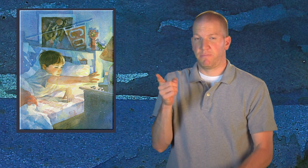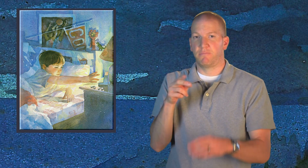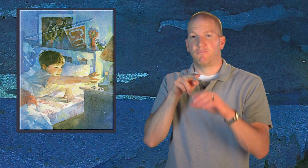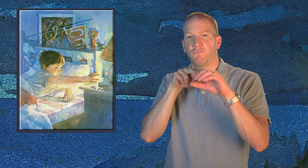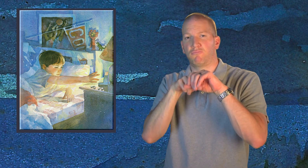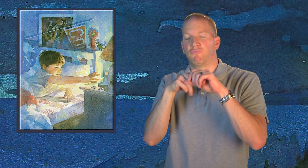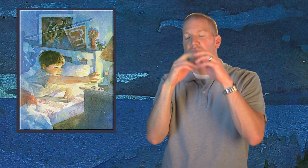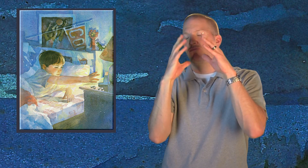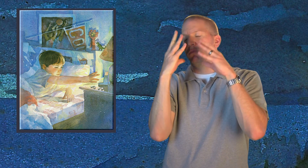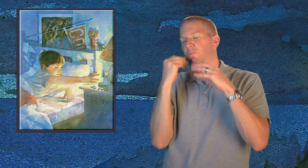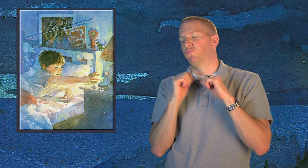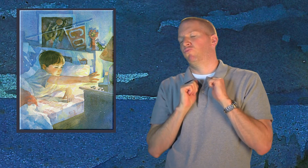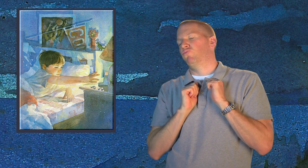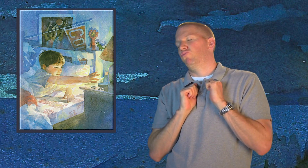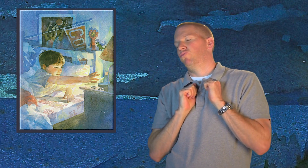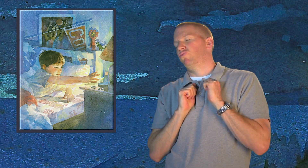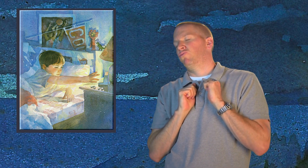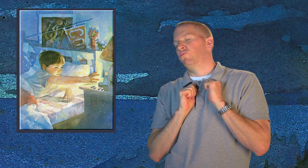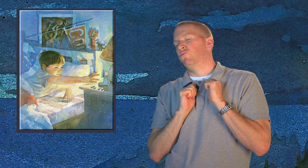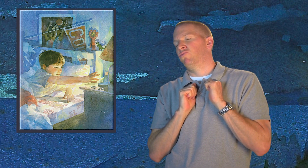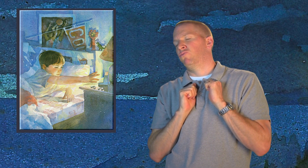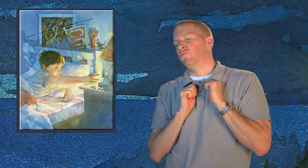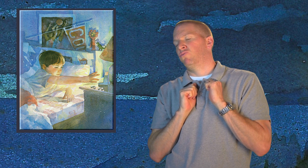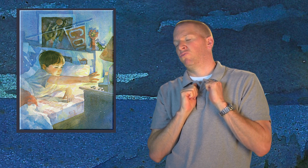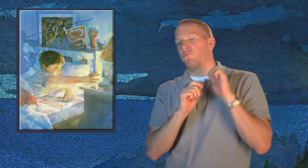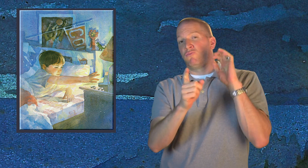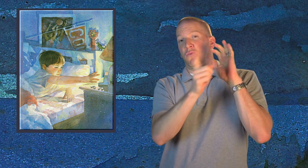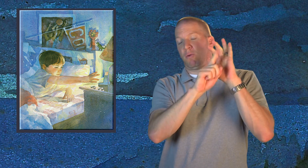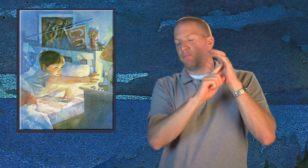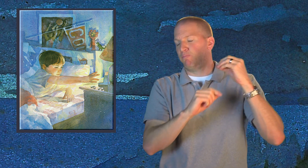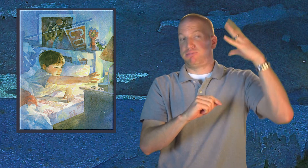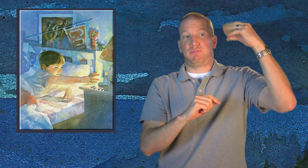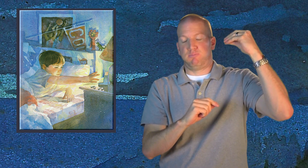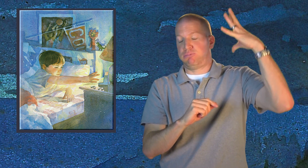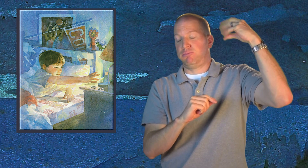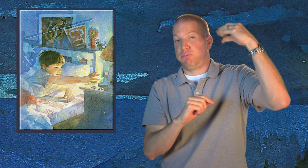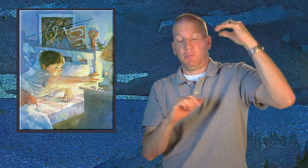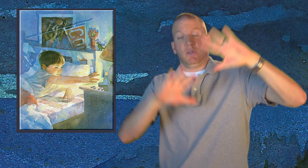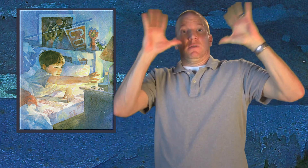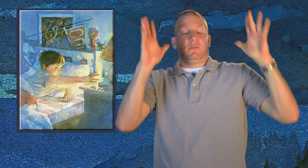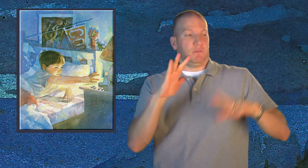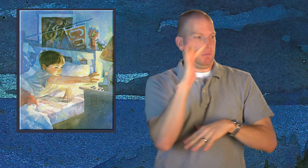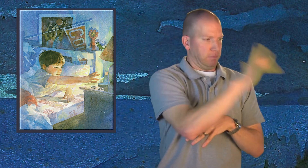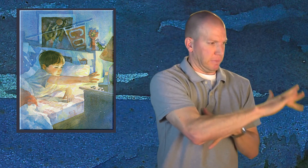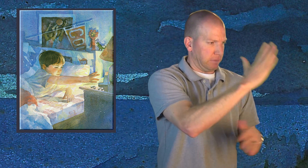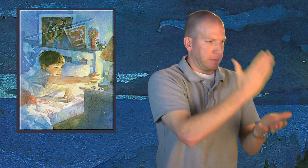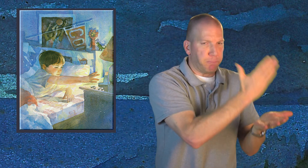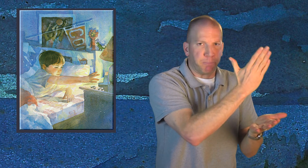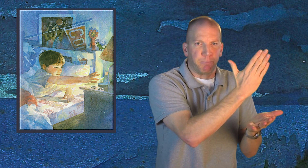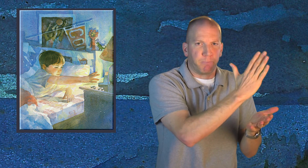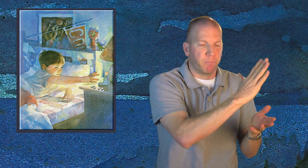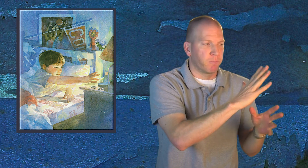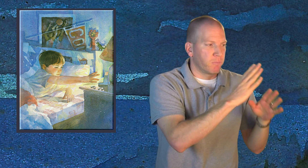(The boy was asleep in bed.) My special alarm clock flashed. I shut it off quickly!